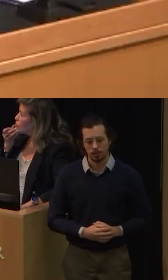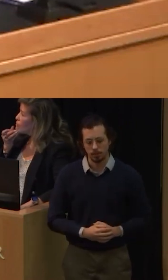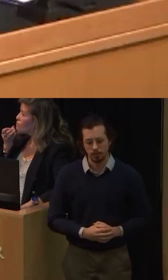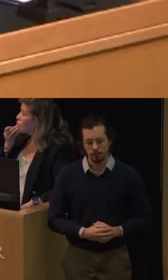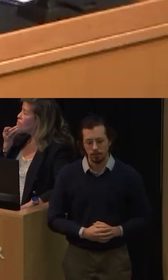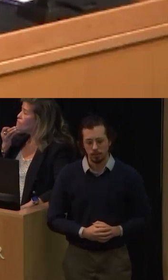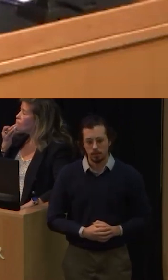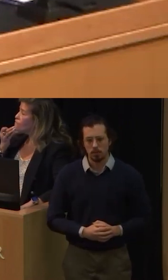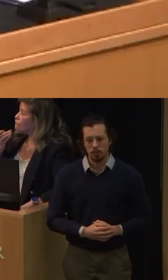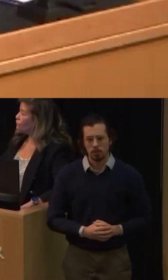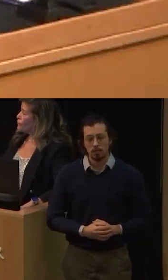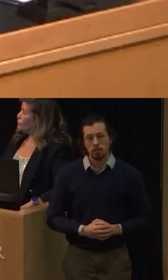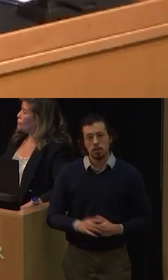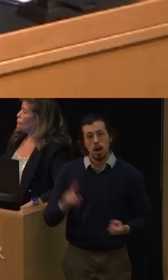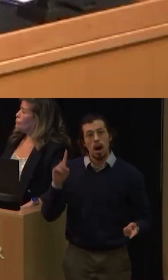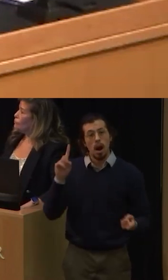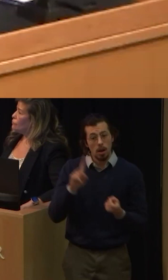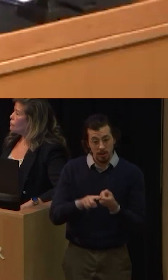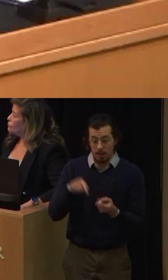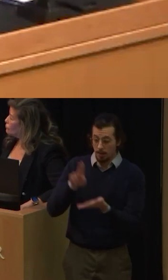Until the University of Rochester is able to see me